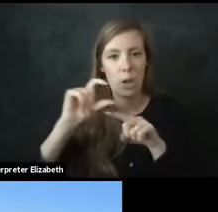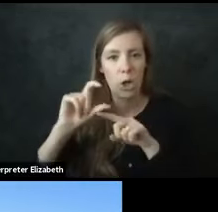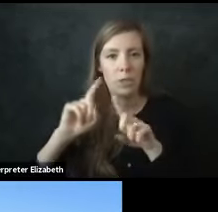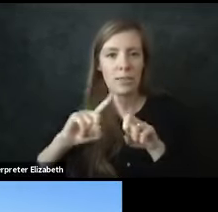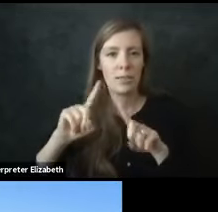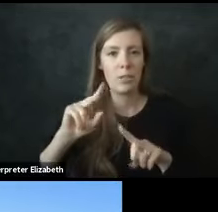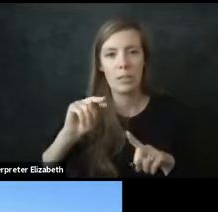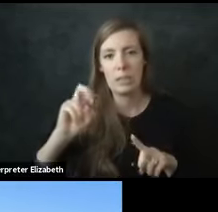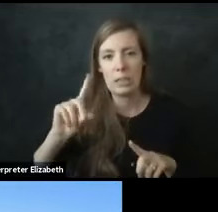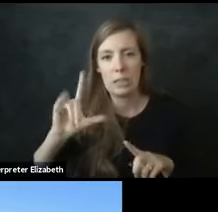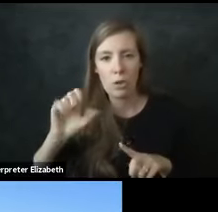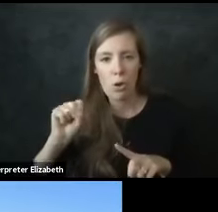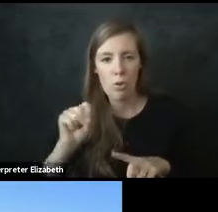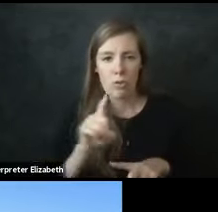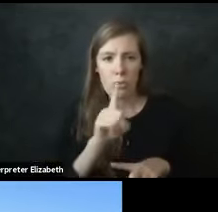Are you confident that Sonoma County will